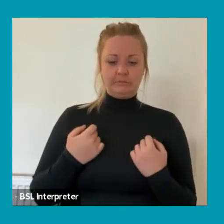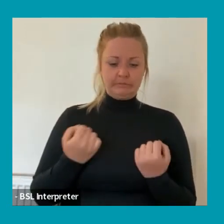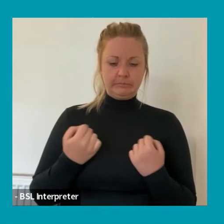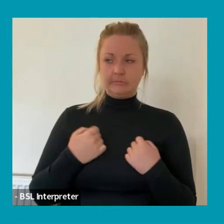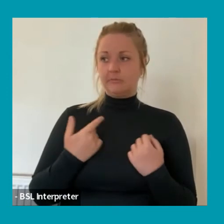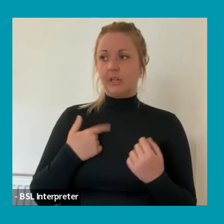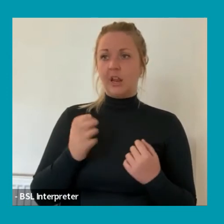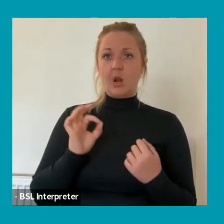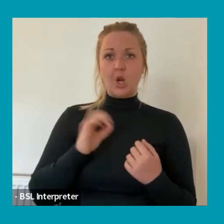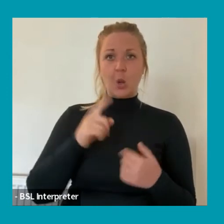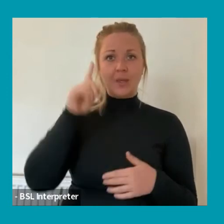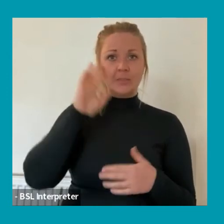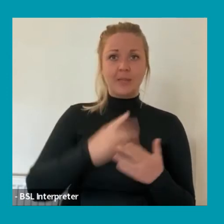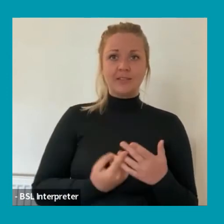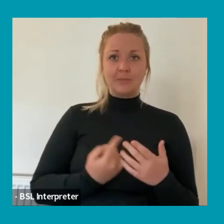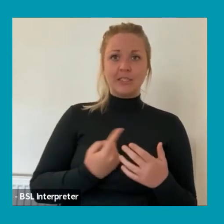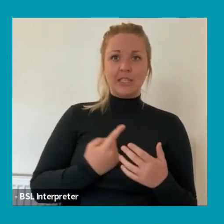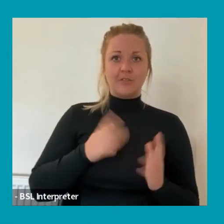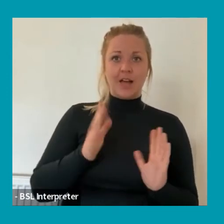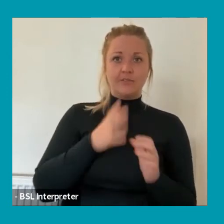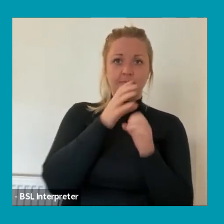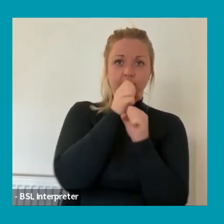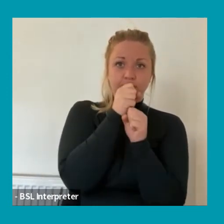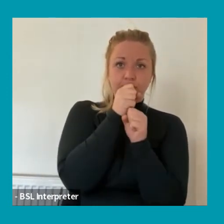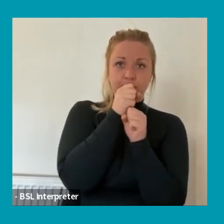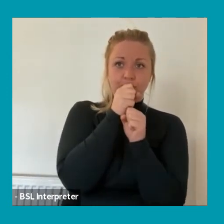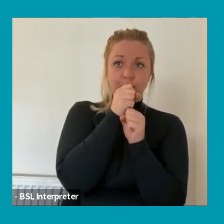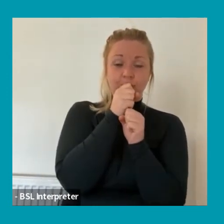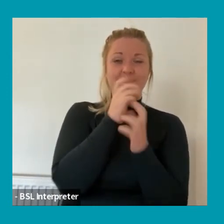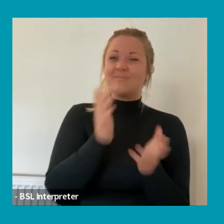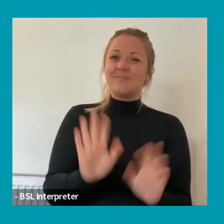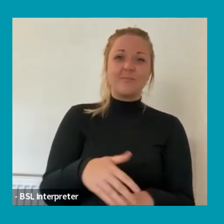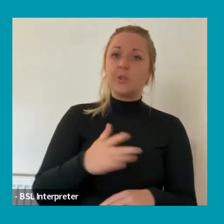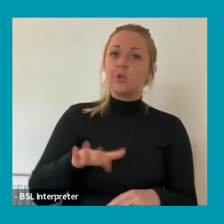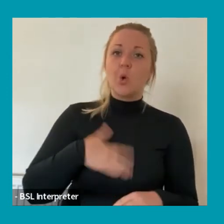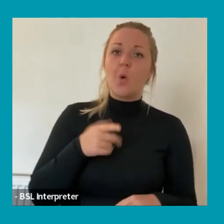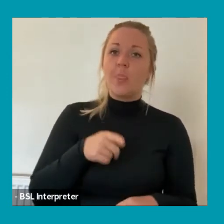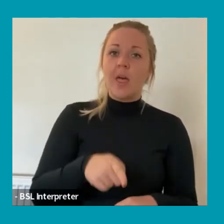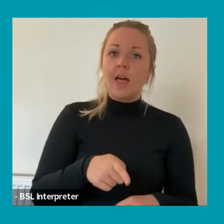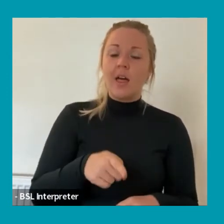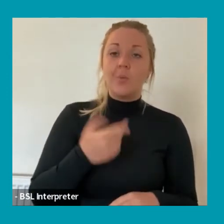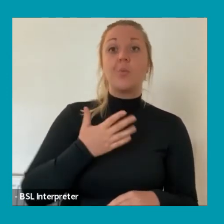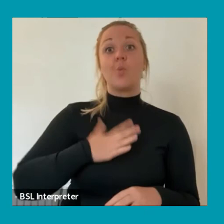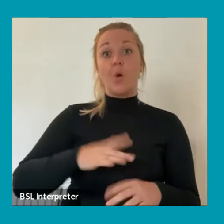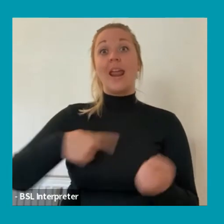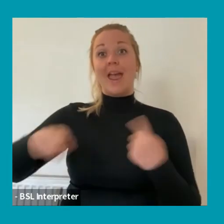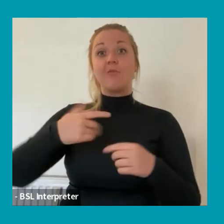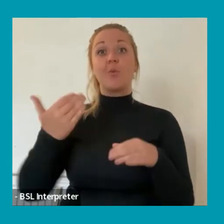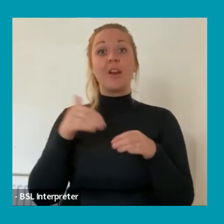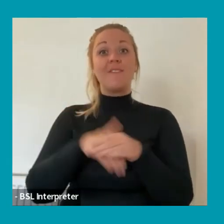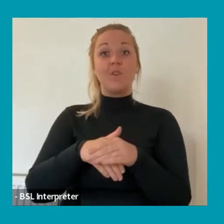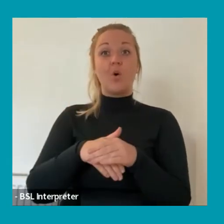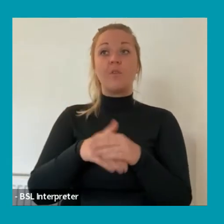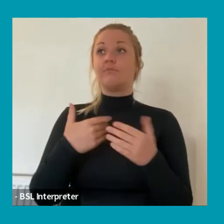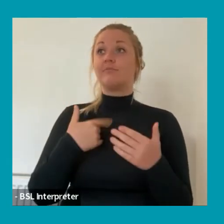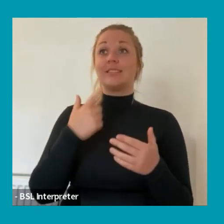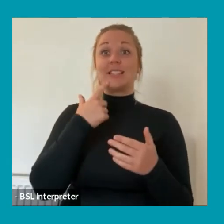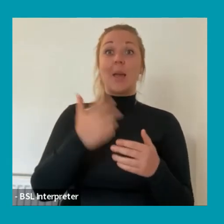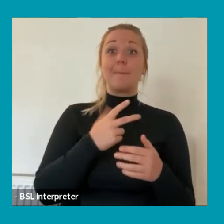It means that everybody does get involved and engaged and can be, you know either a voice or allies or